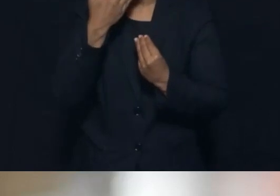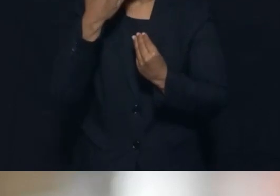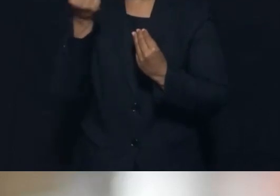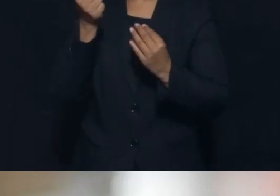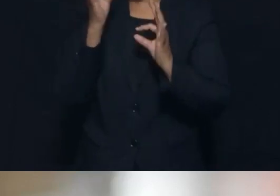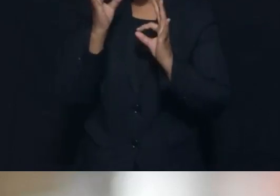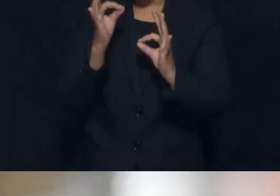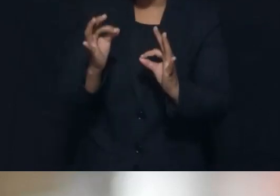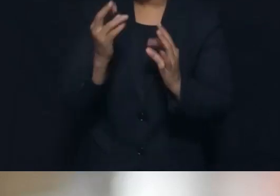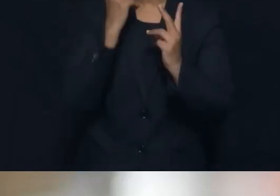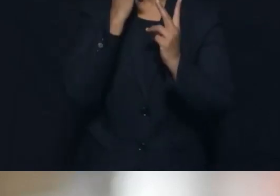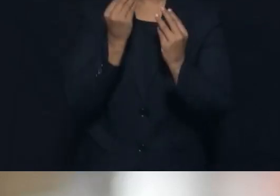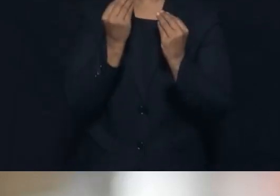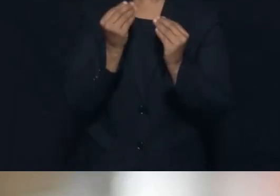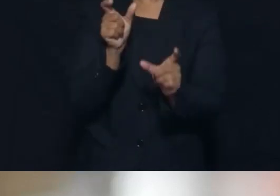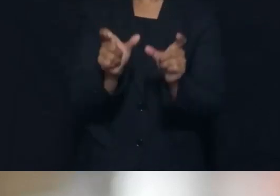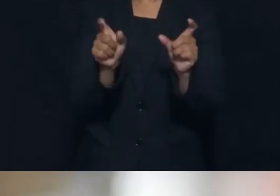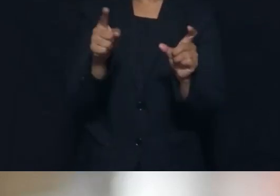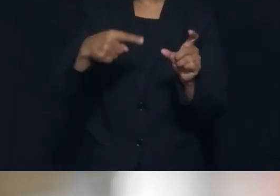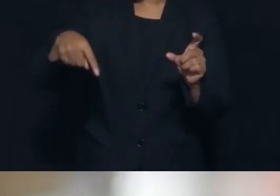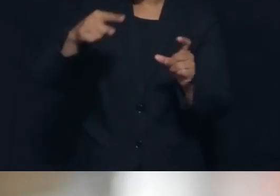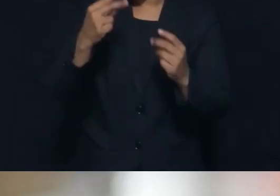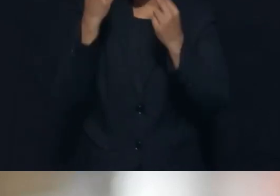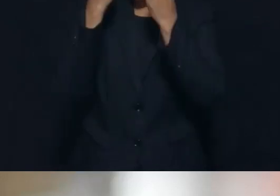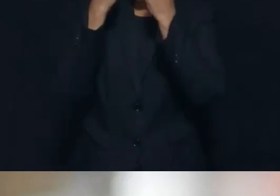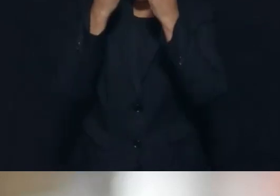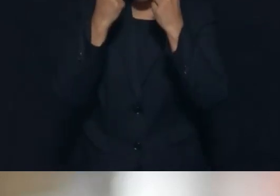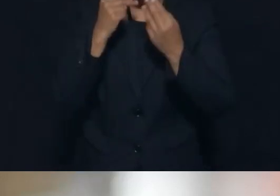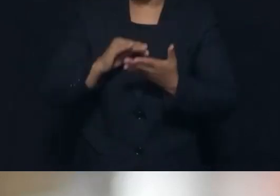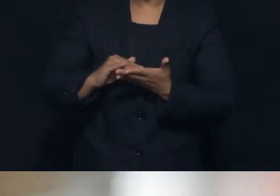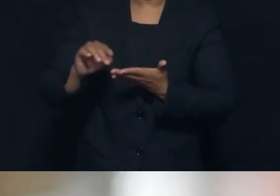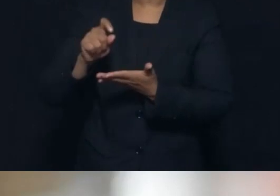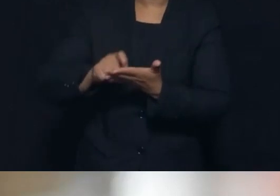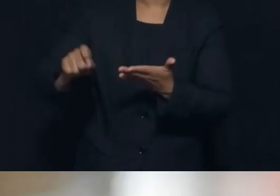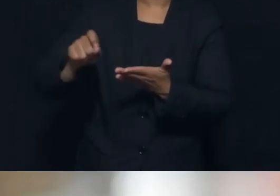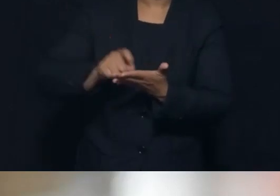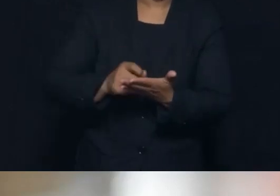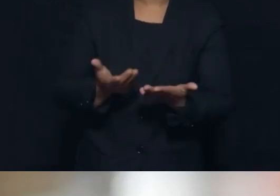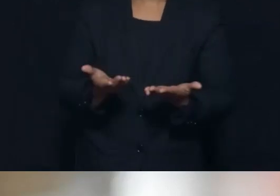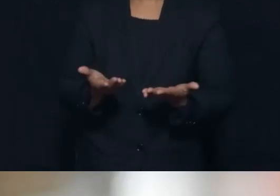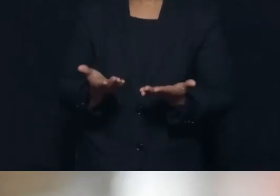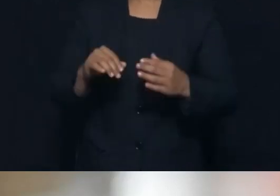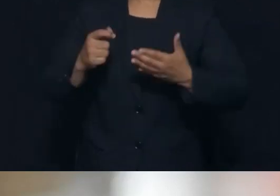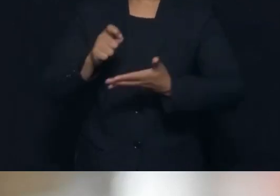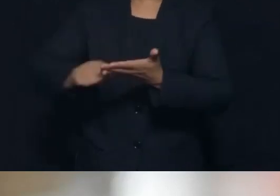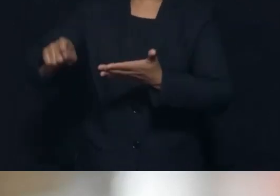The EU accessibility centre will be a great resource for knowledge on reasonable accommodation,